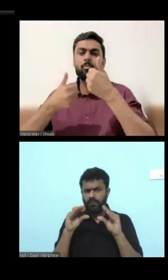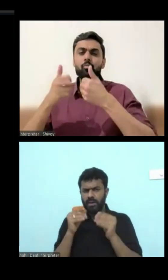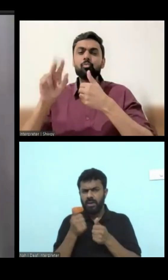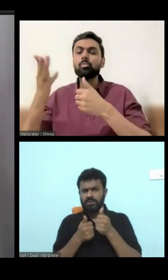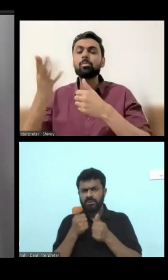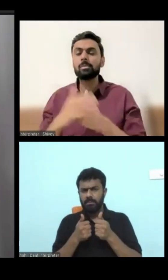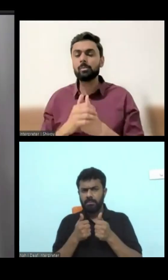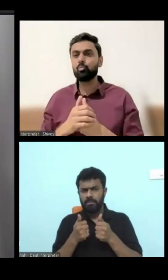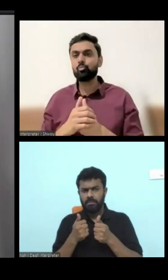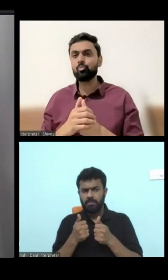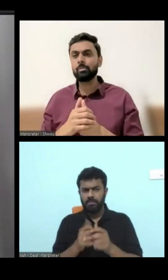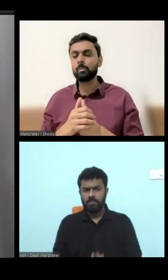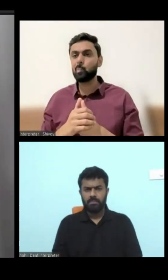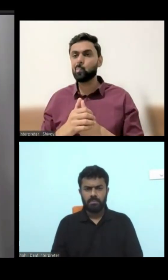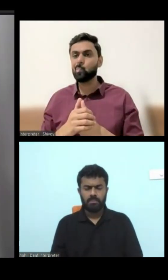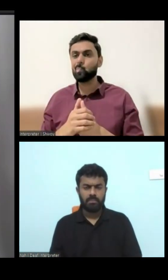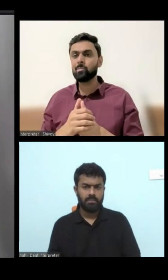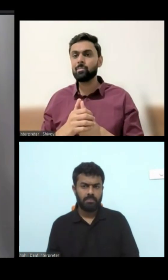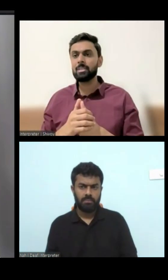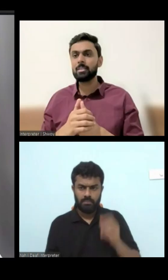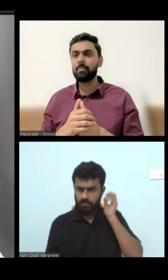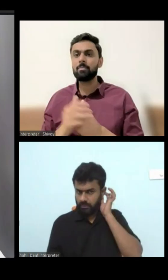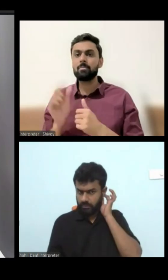So, Ashutosh Swalekhan test.